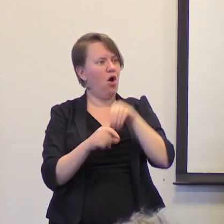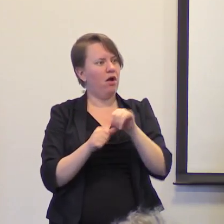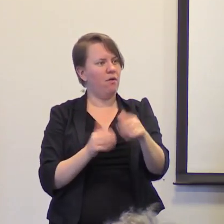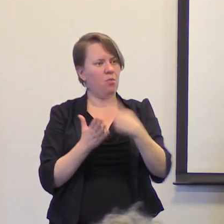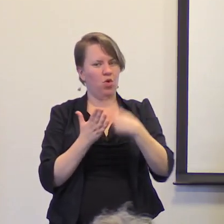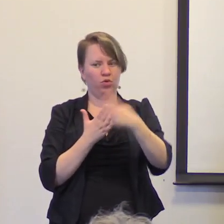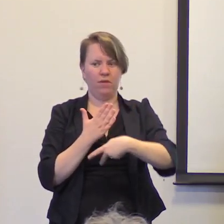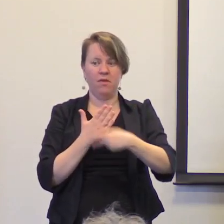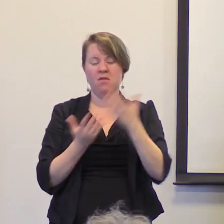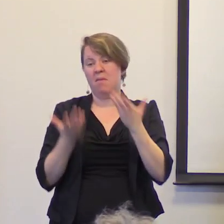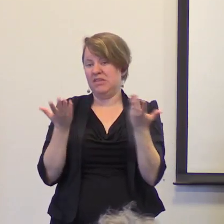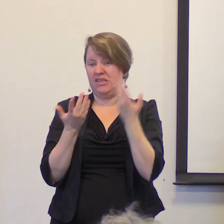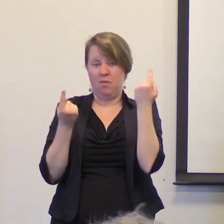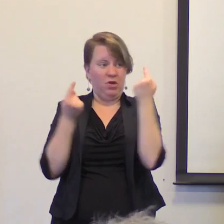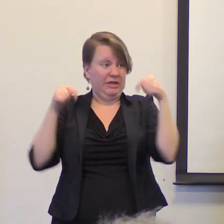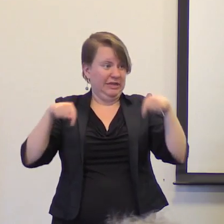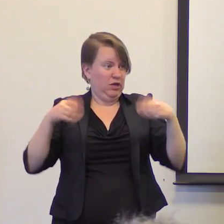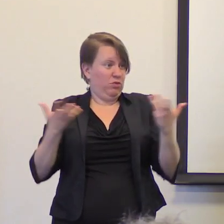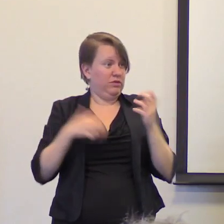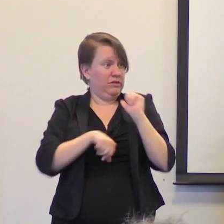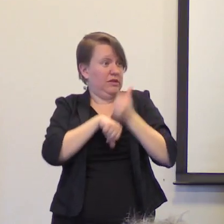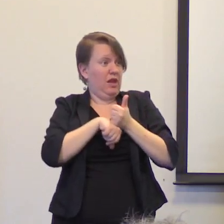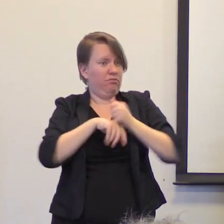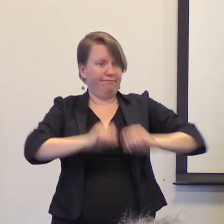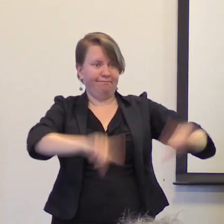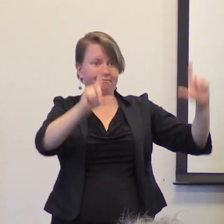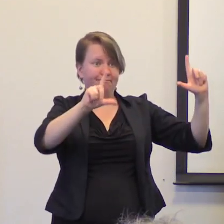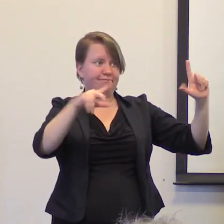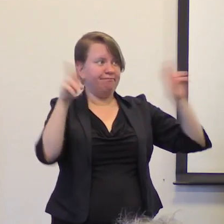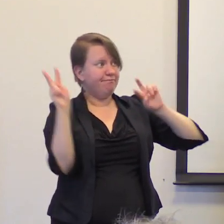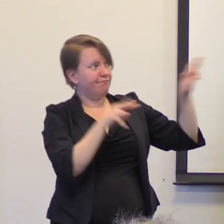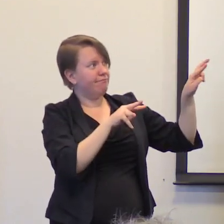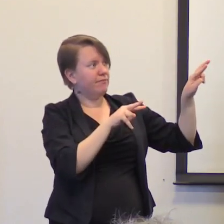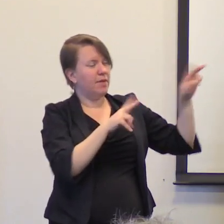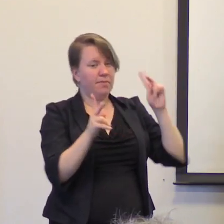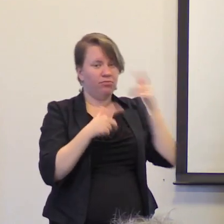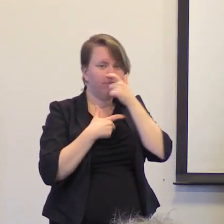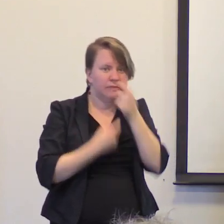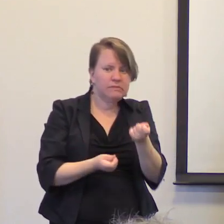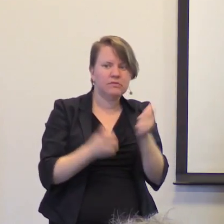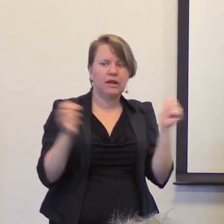Maybe somebody here would like to arrange a room where you livestream it, and people who are interested can get together.